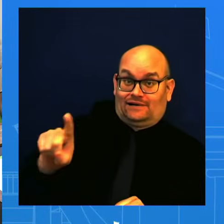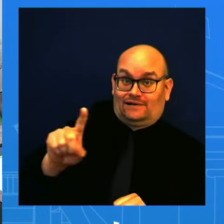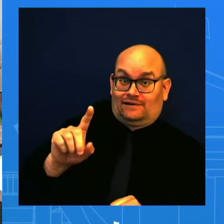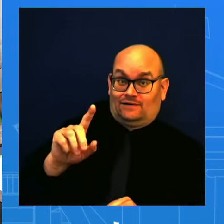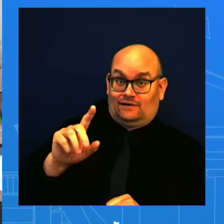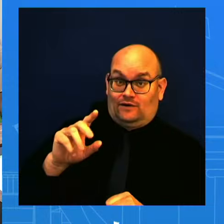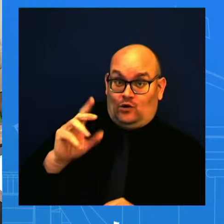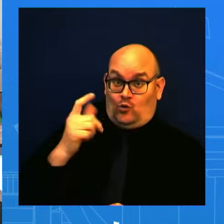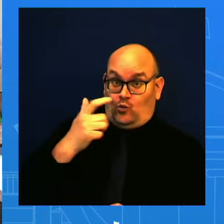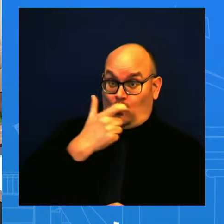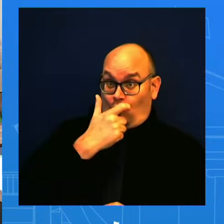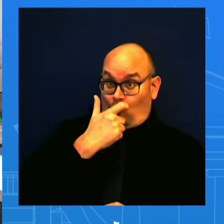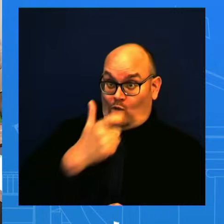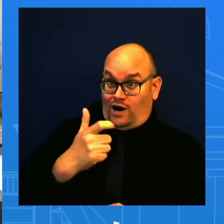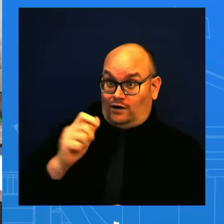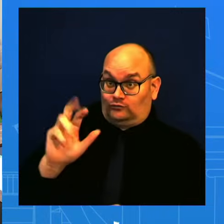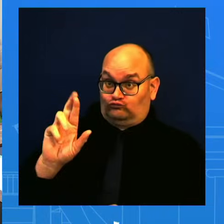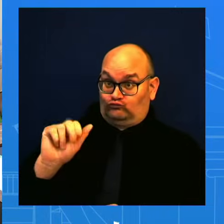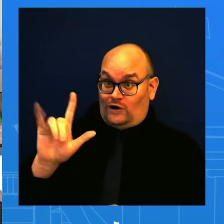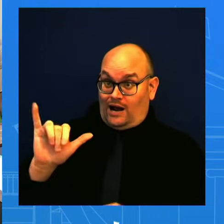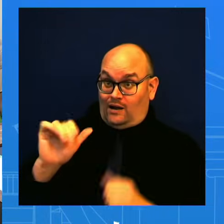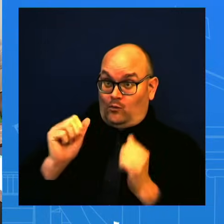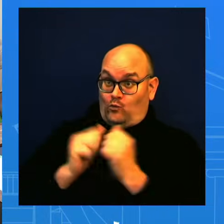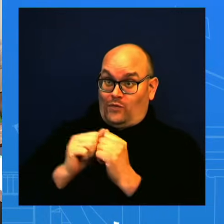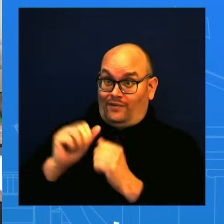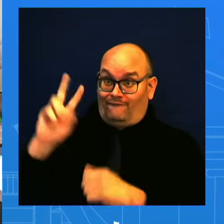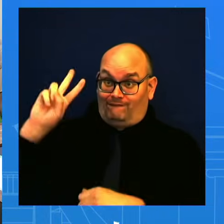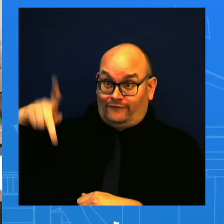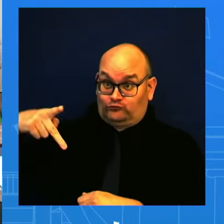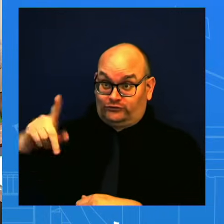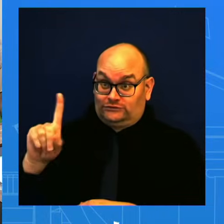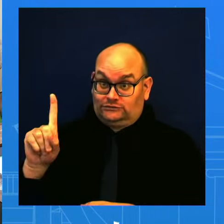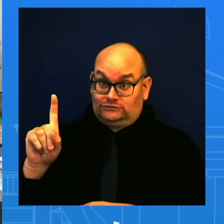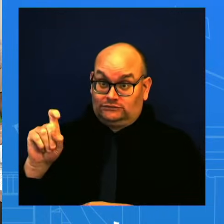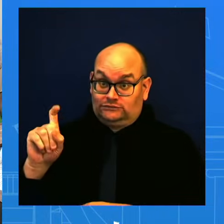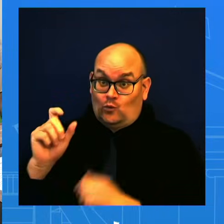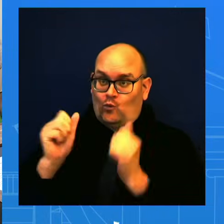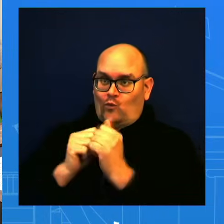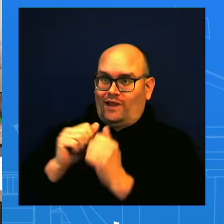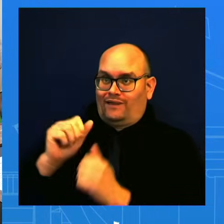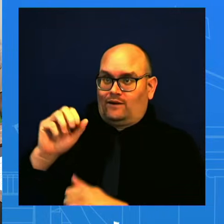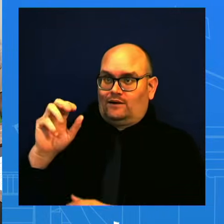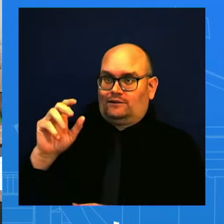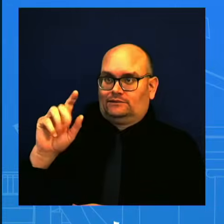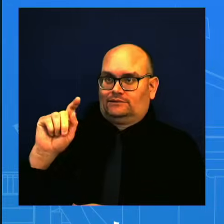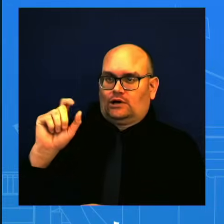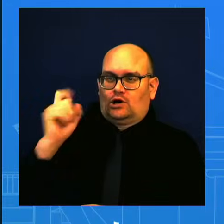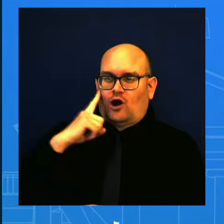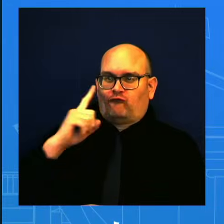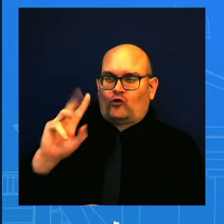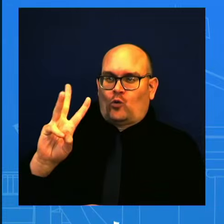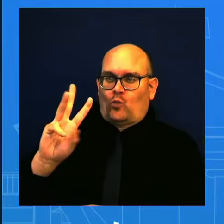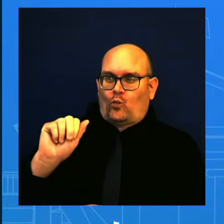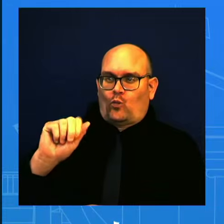As part of the comprehensive response, we have invested extraordinary resources in developing additional information about these threats,